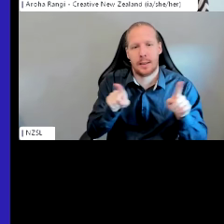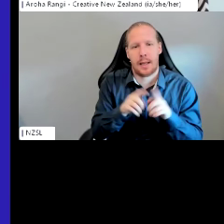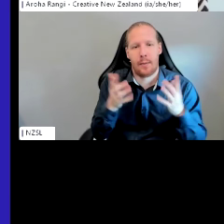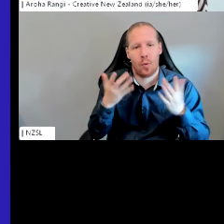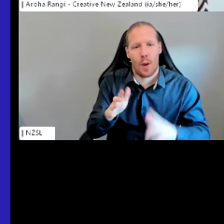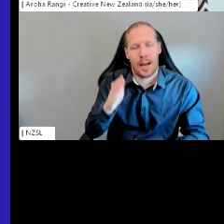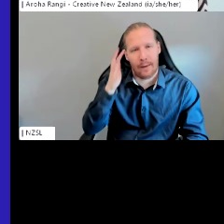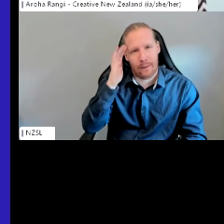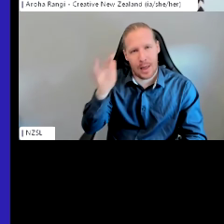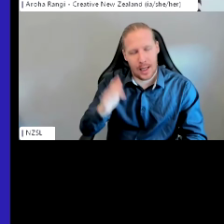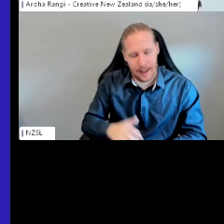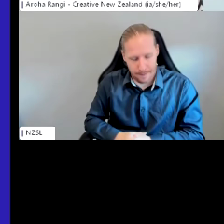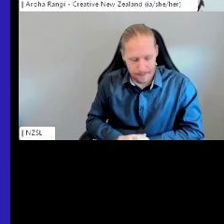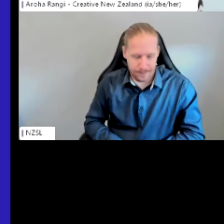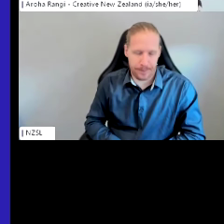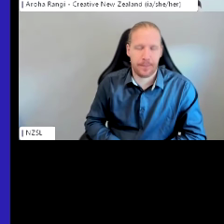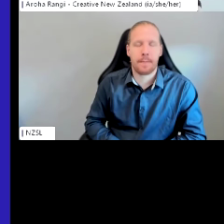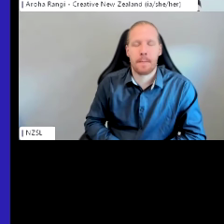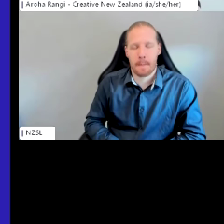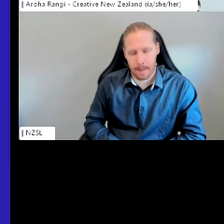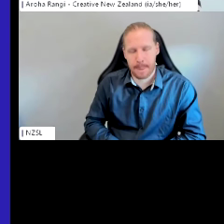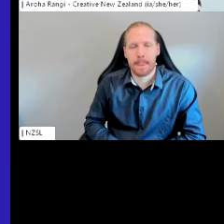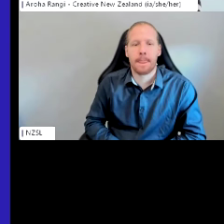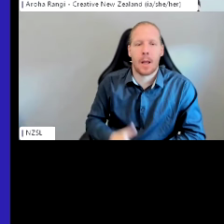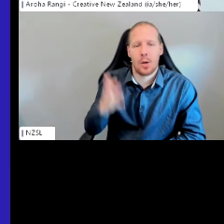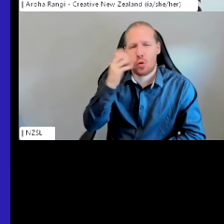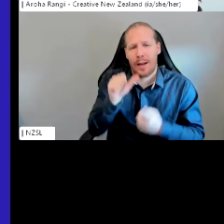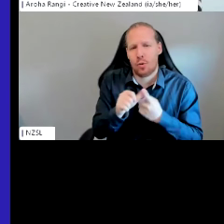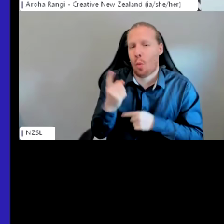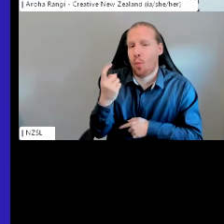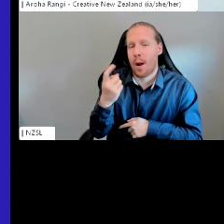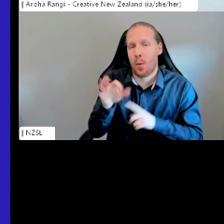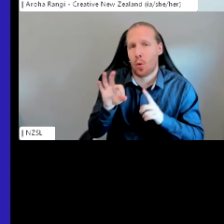Marian Drew, we just have one more question while you're here with us. Um, it's a it's a very good